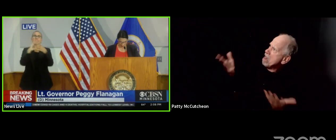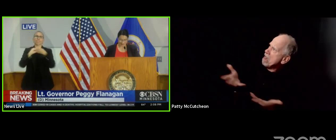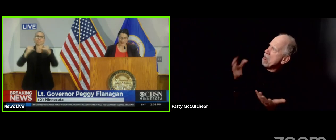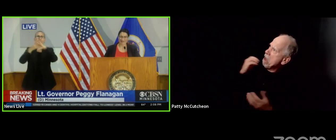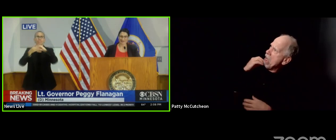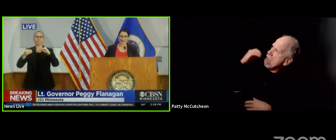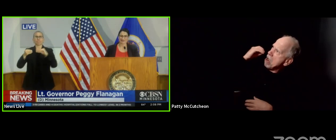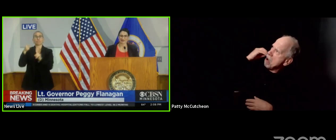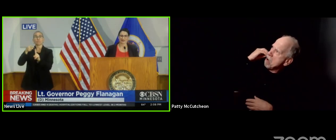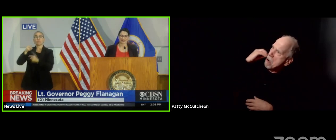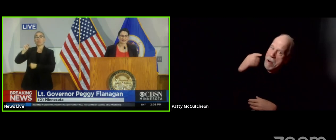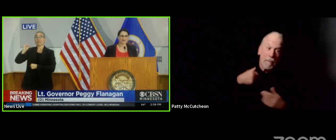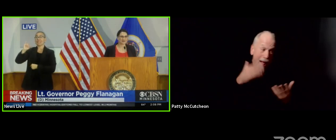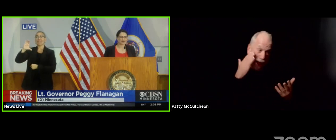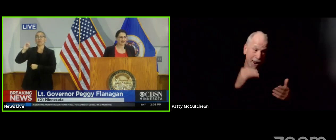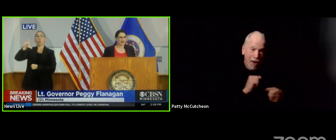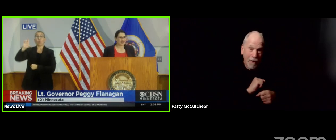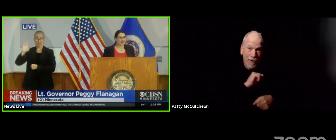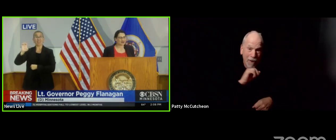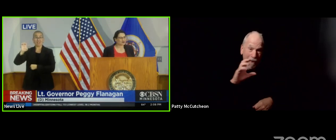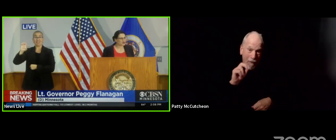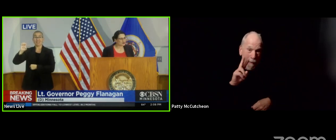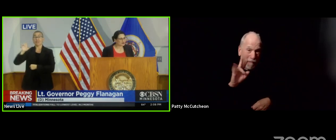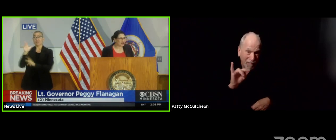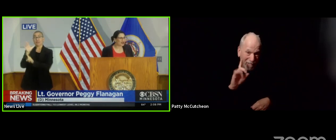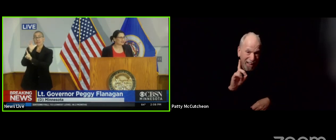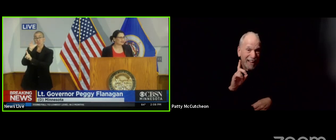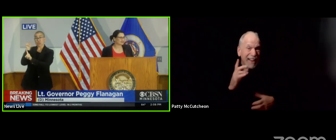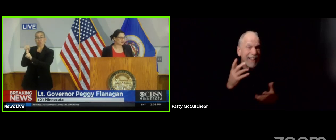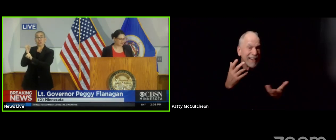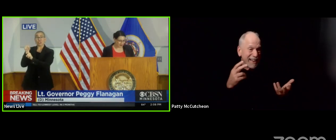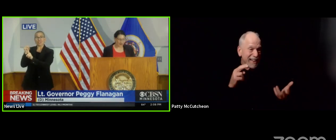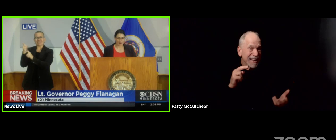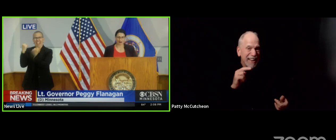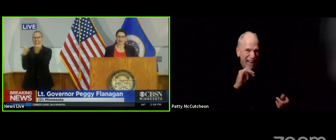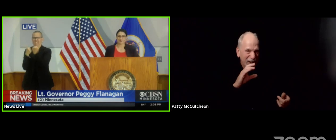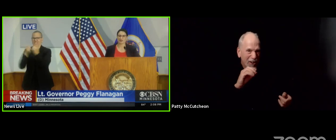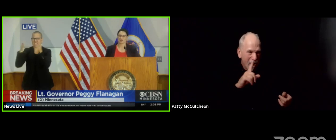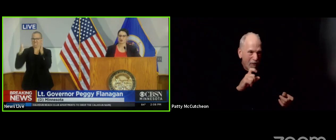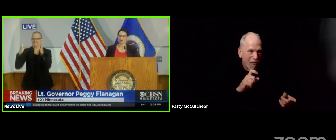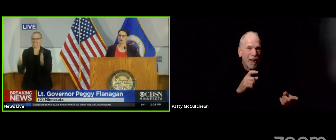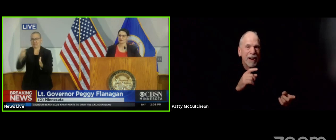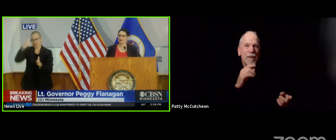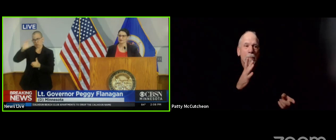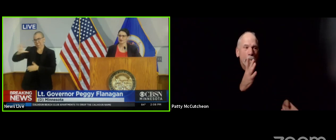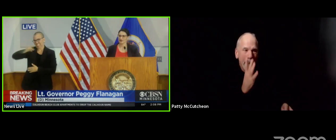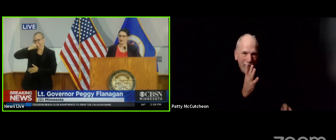IS AN ADVOCATE FOR HER KID, AND WHO FOUGHT VERY HARD TO MAKE SURE THAT EVERYONE